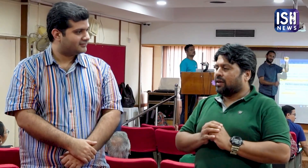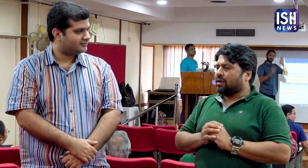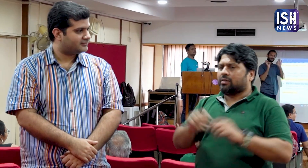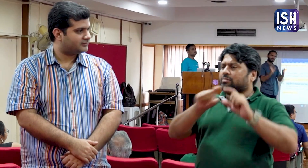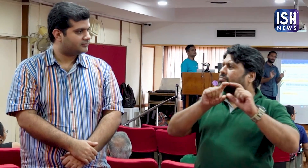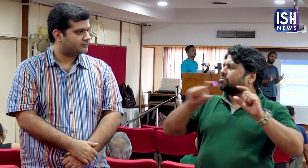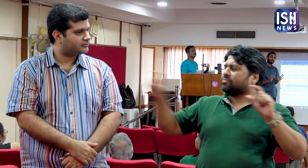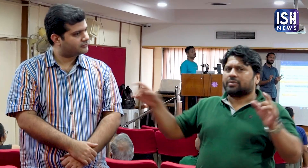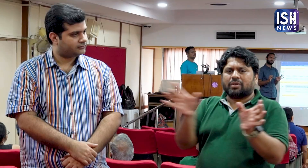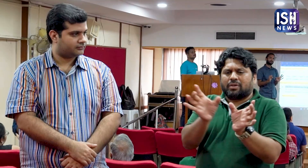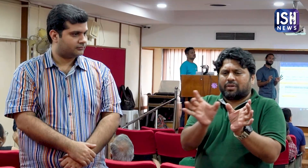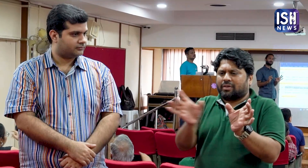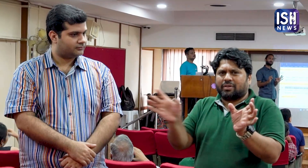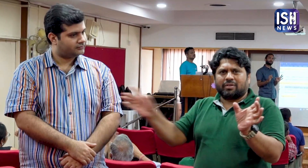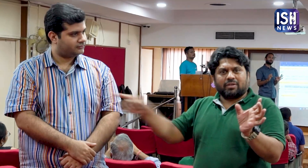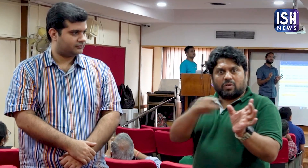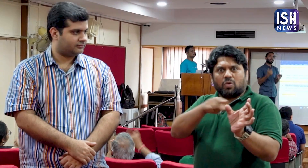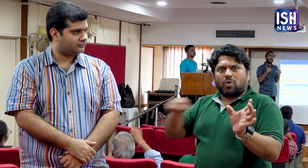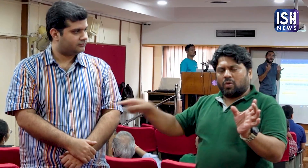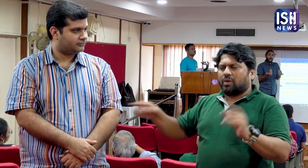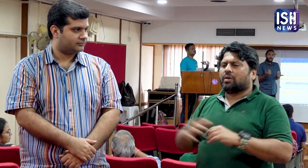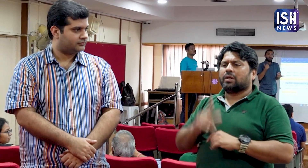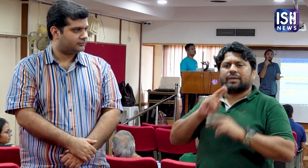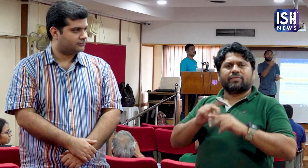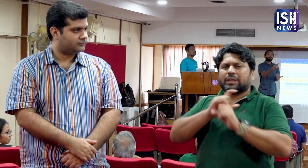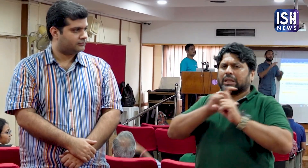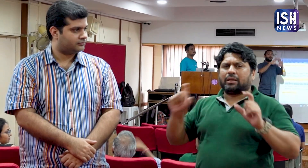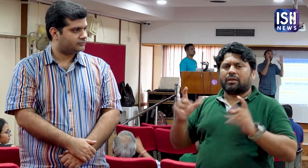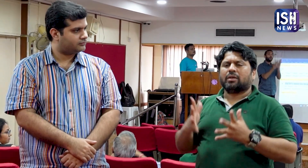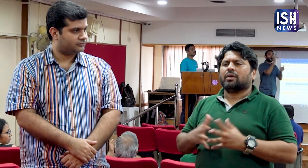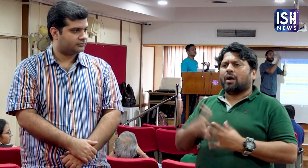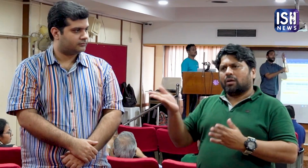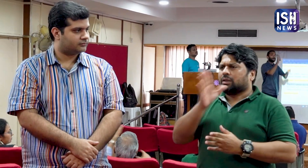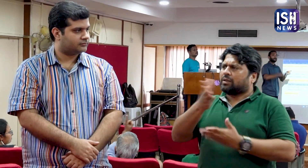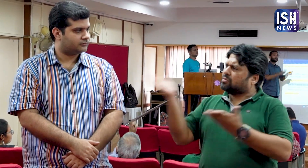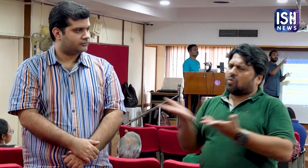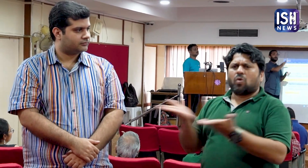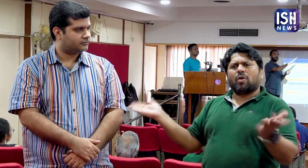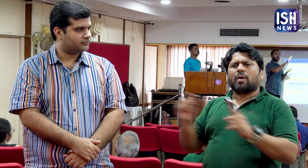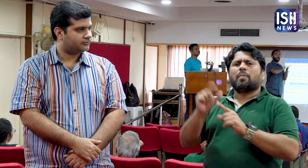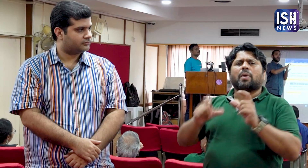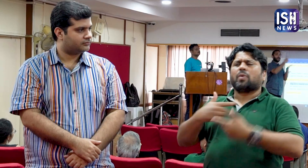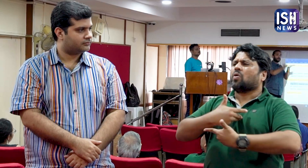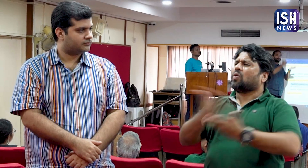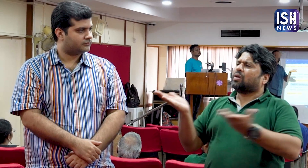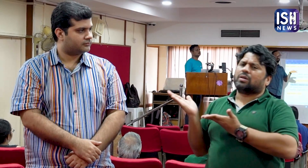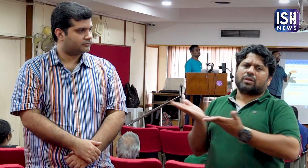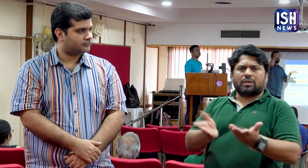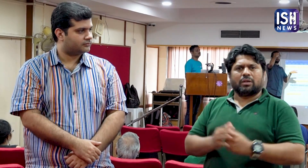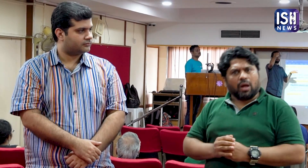Suppose there is no clarity regarding the coaches and everyone is allowed in.